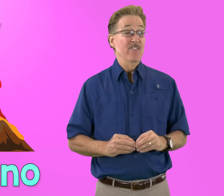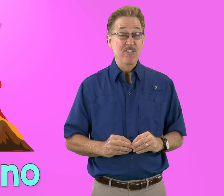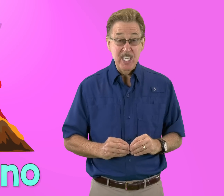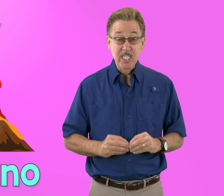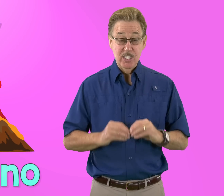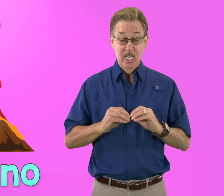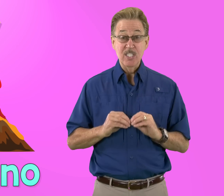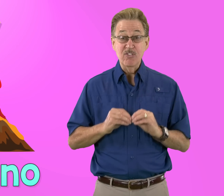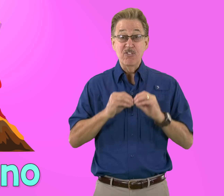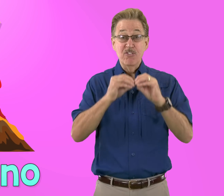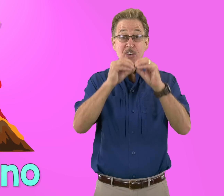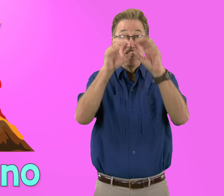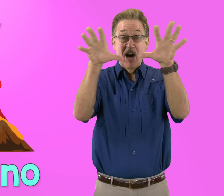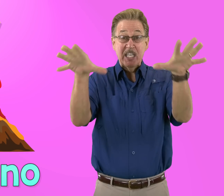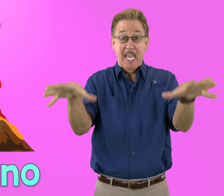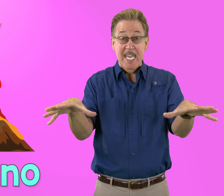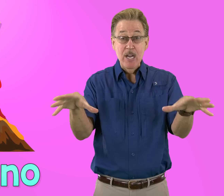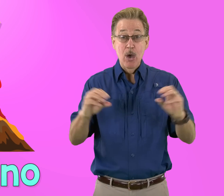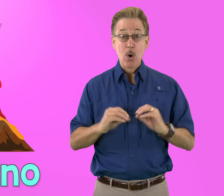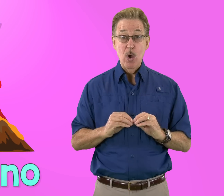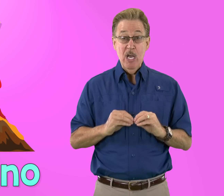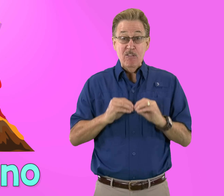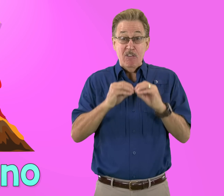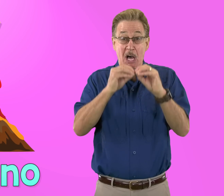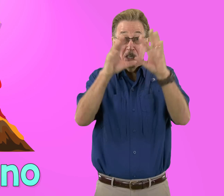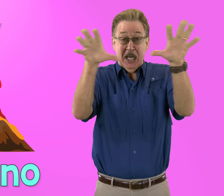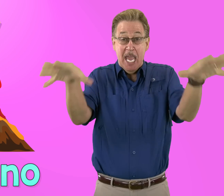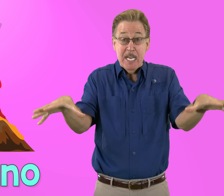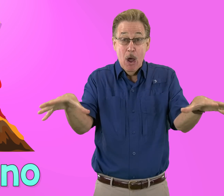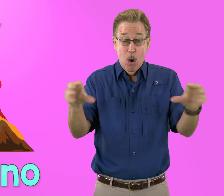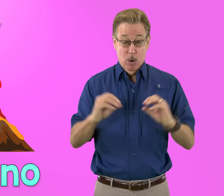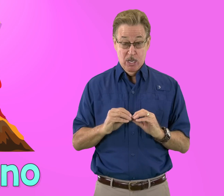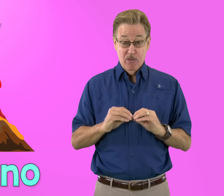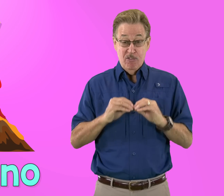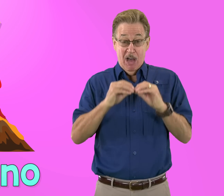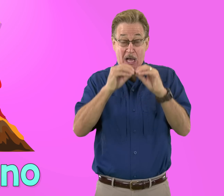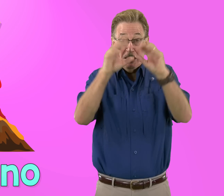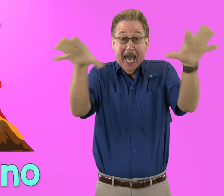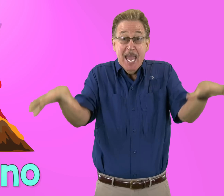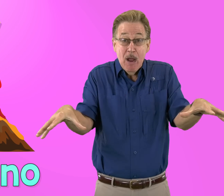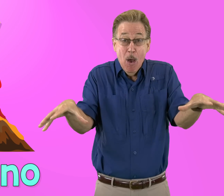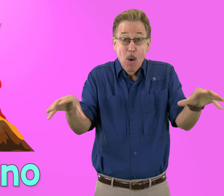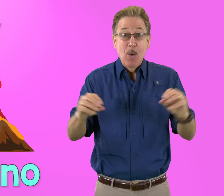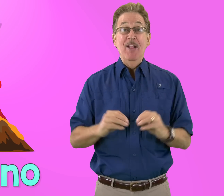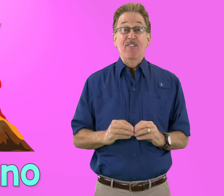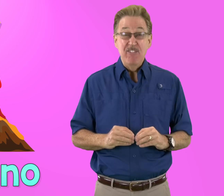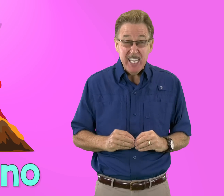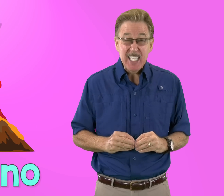V v says /v/ volcano, volcano, volcano